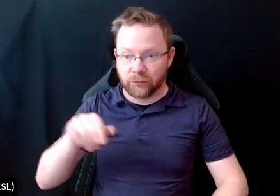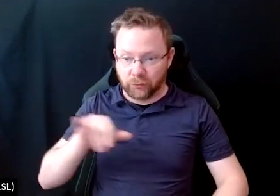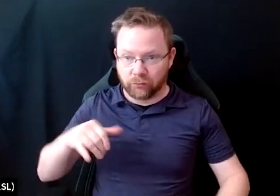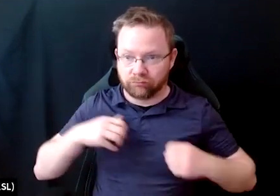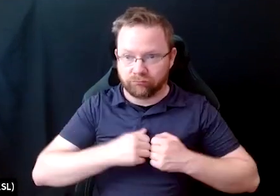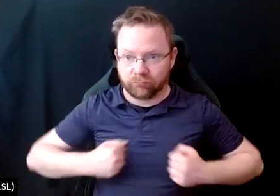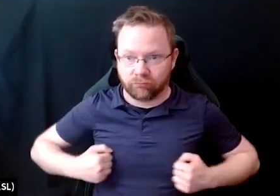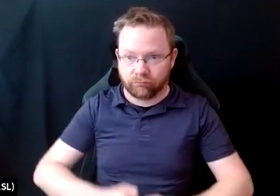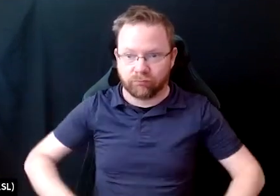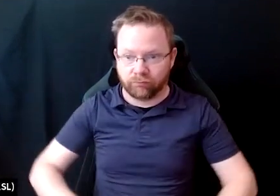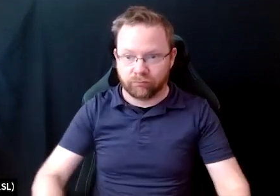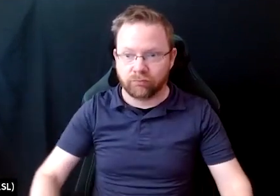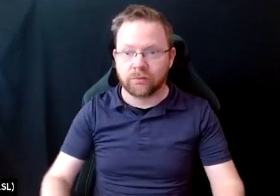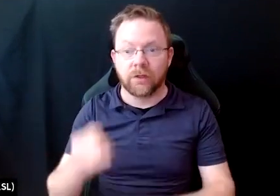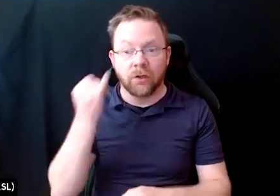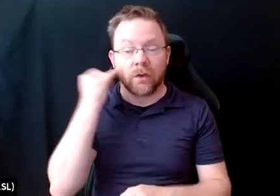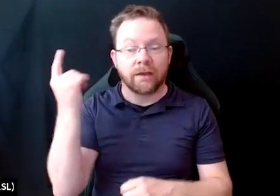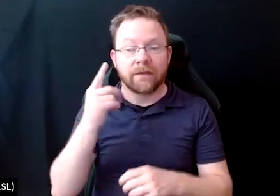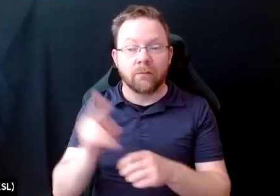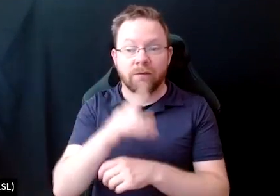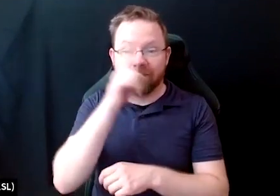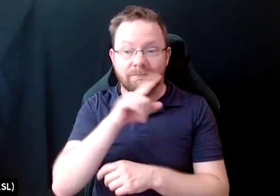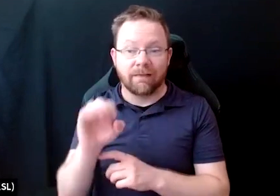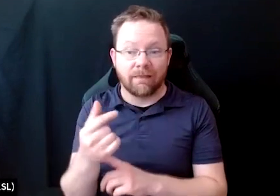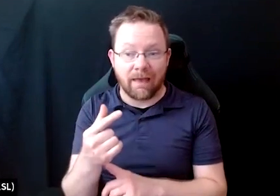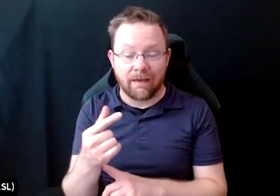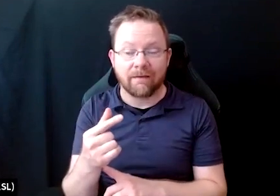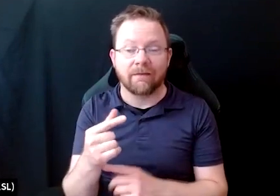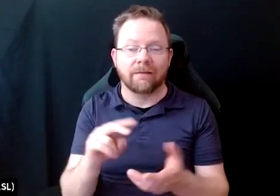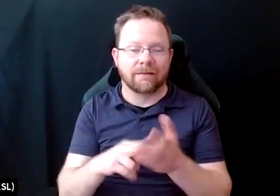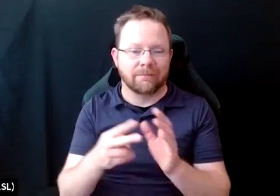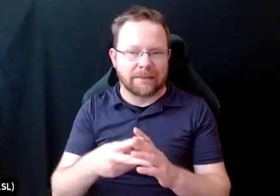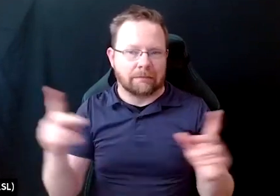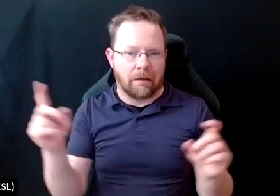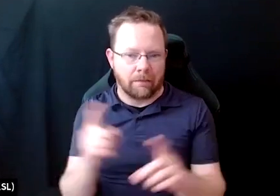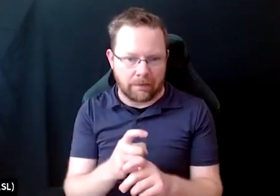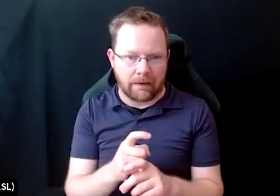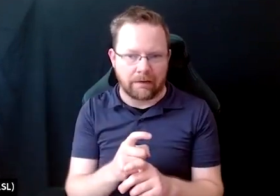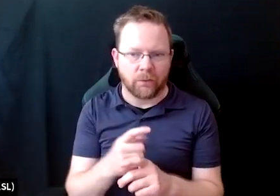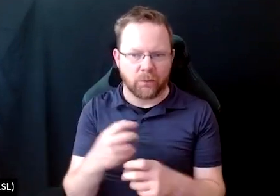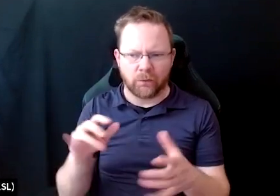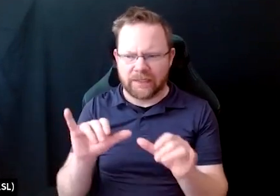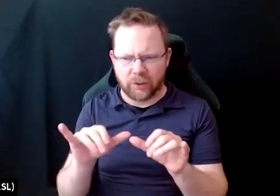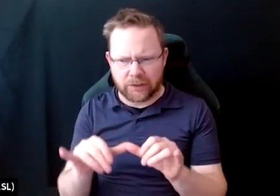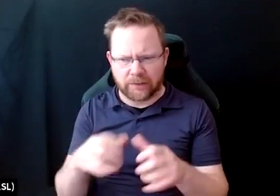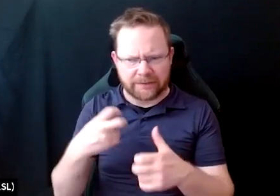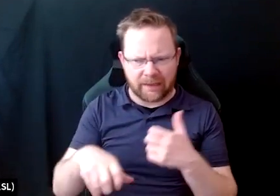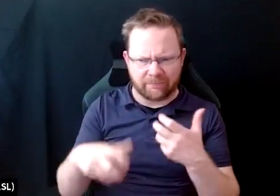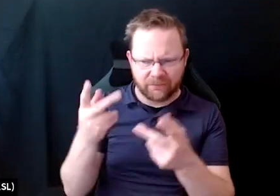and so if somebody is wearing prosthetics on their leg, this becomes complicated on the engineering standpoint through restraints.